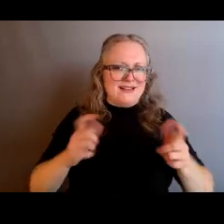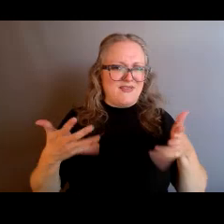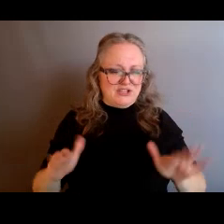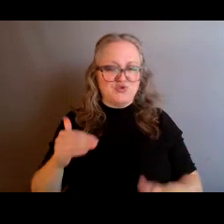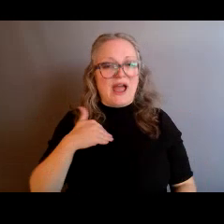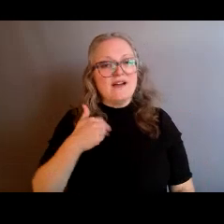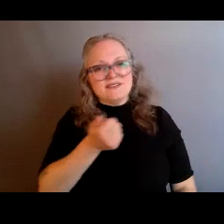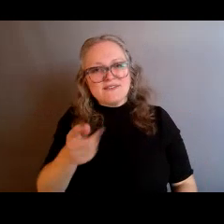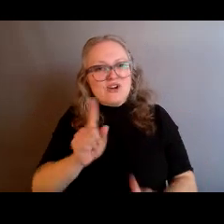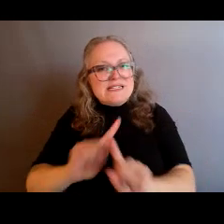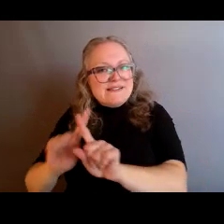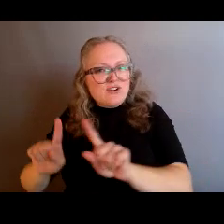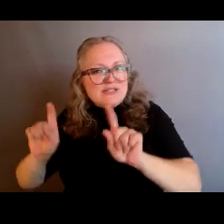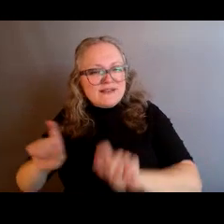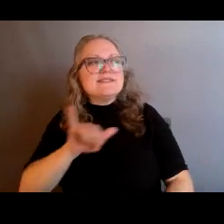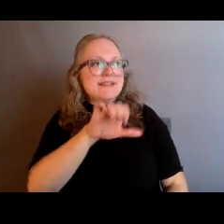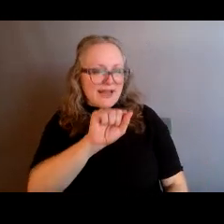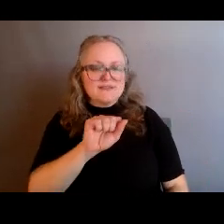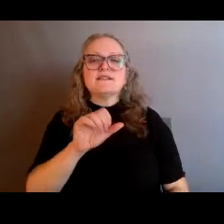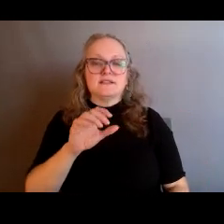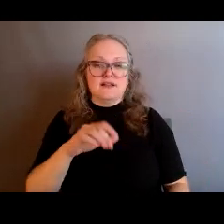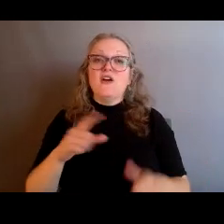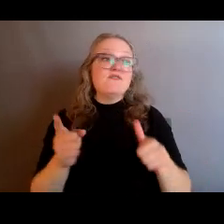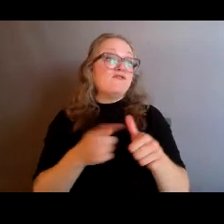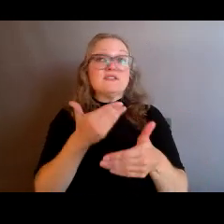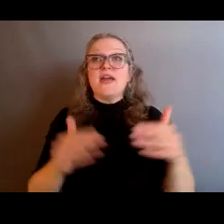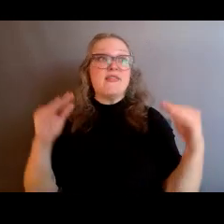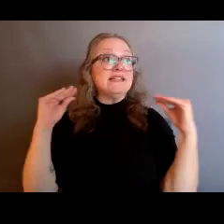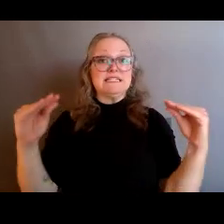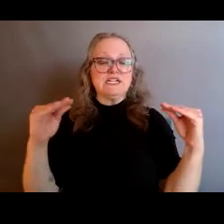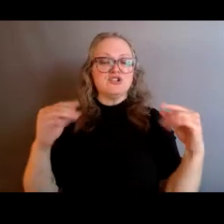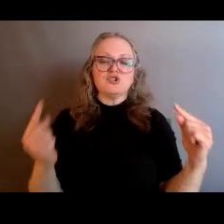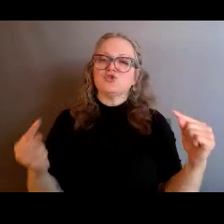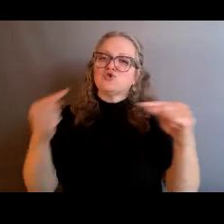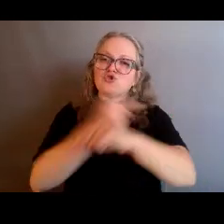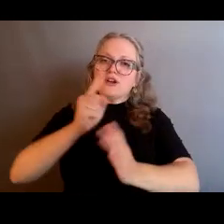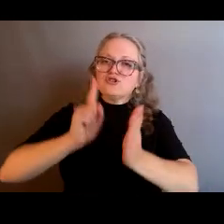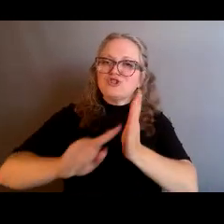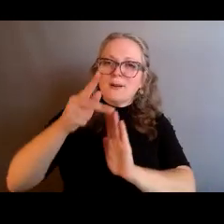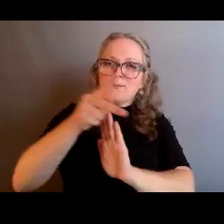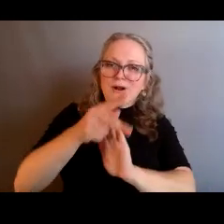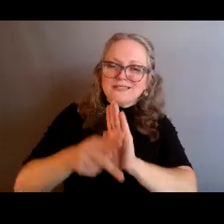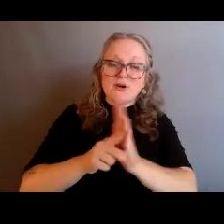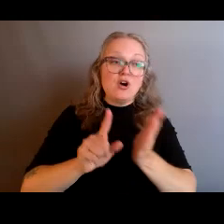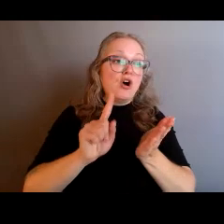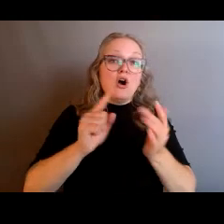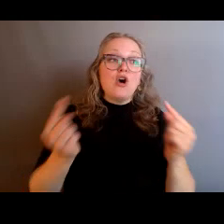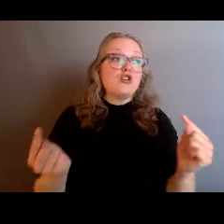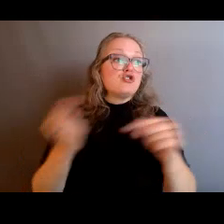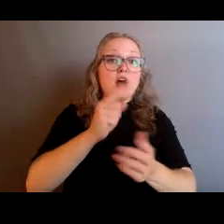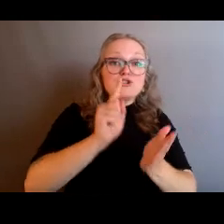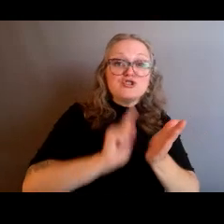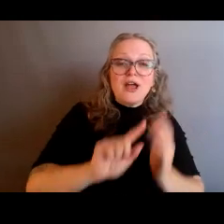Yep, cross check first thing. They teach you cross check principles. You need to cross check the tempanometer with the speech with the bone conduction